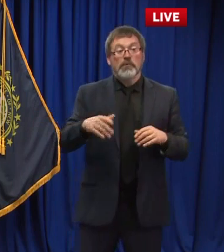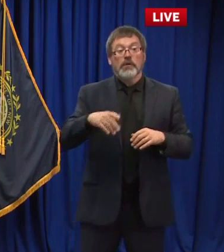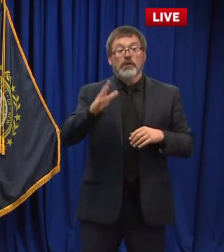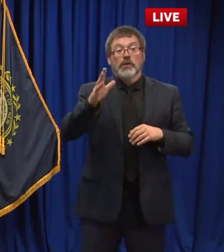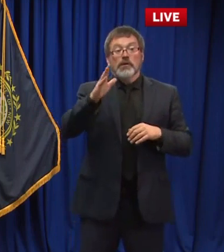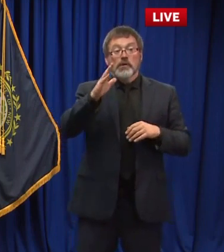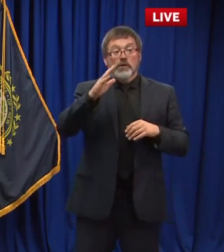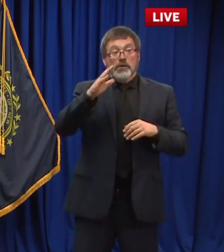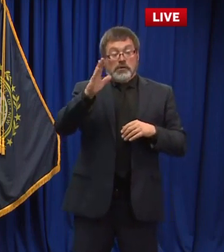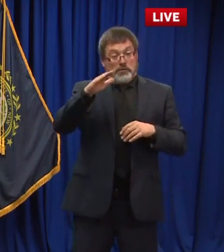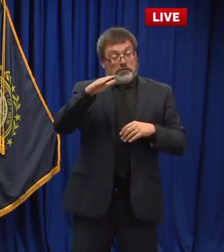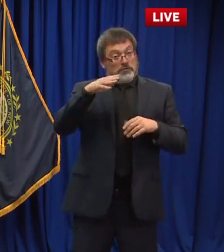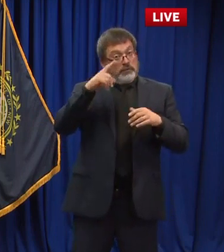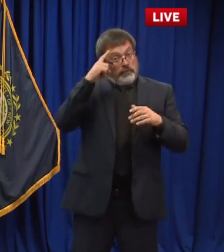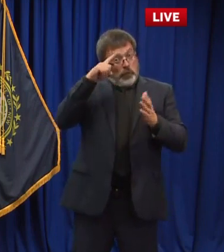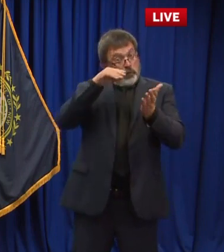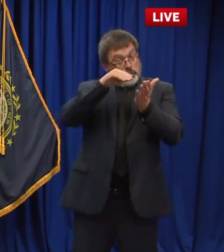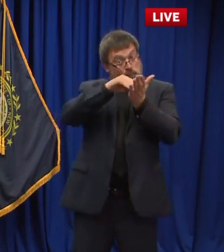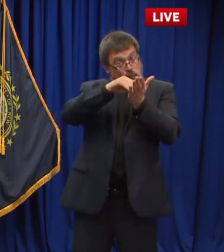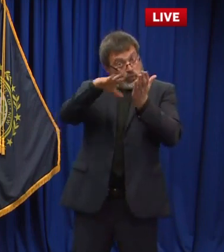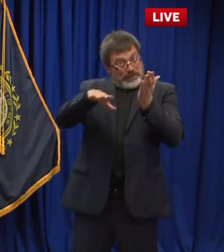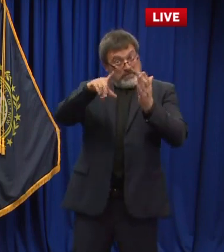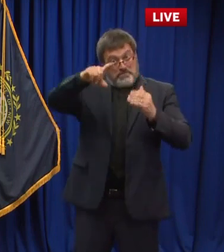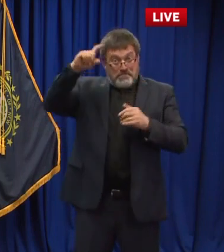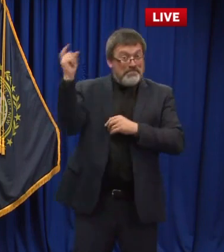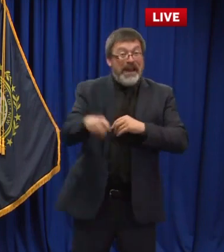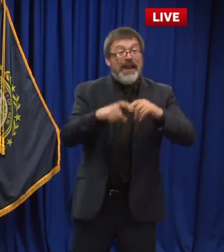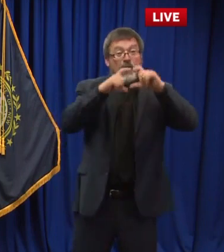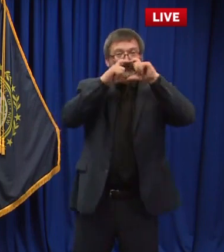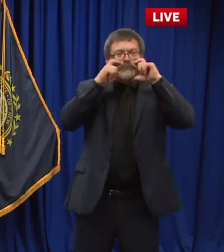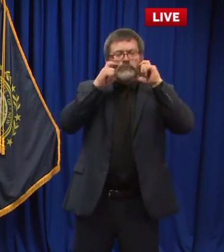TEACHERS TO FIND THE BEST PATH FOR THE STUDENTS.